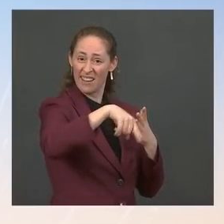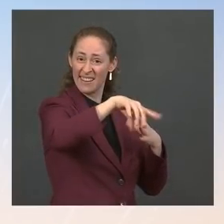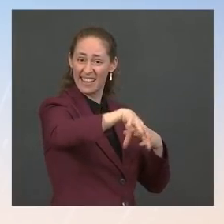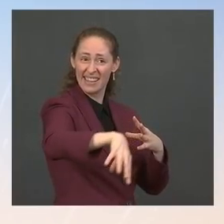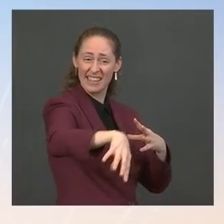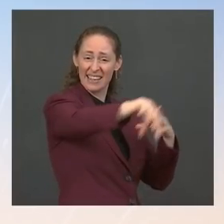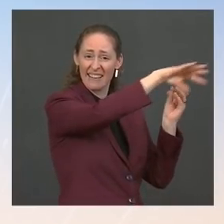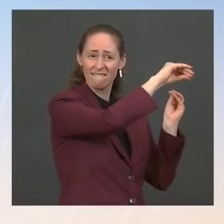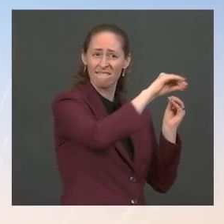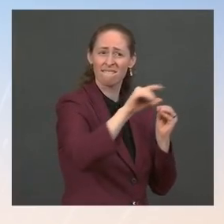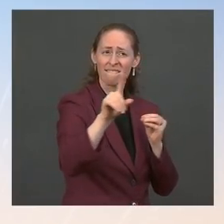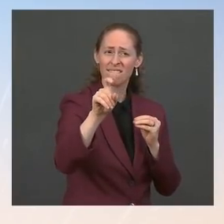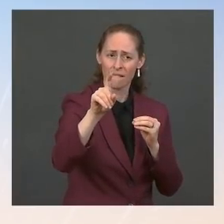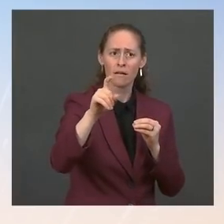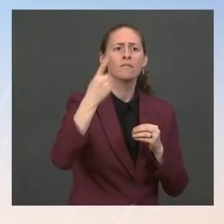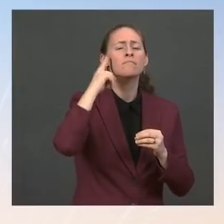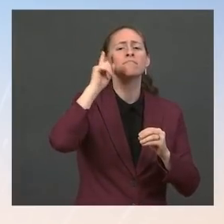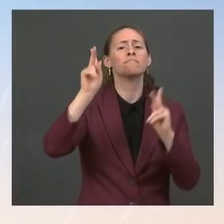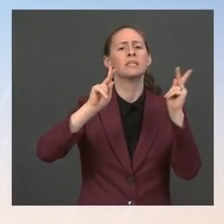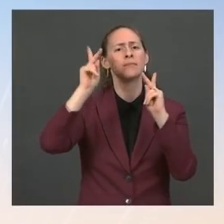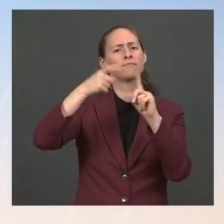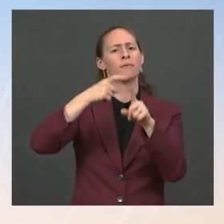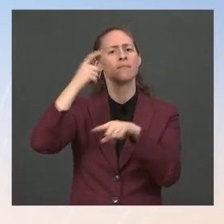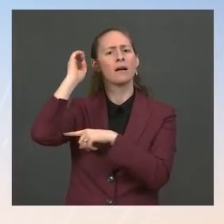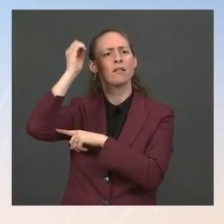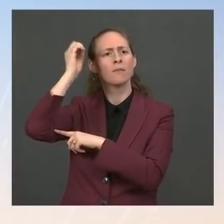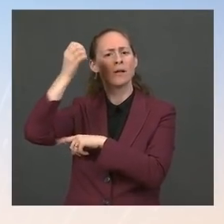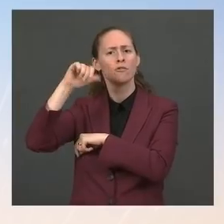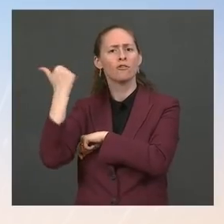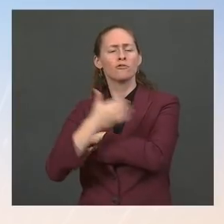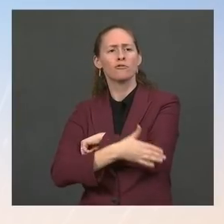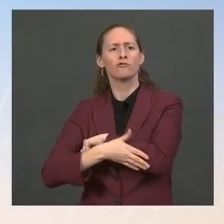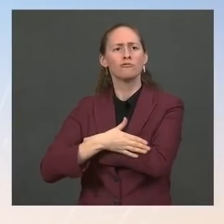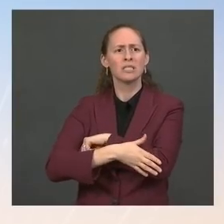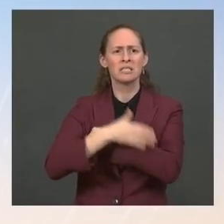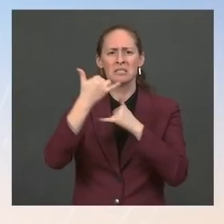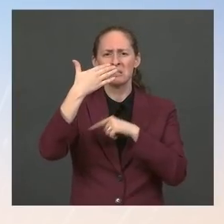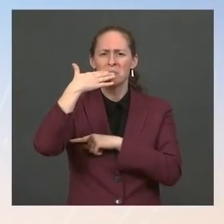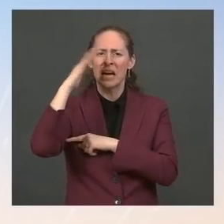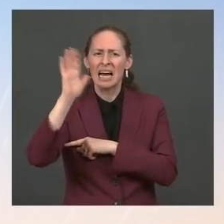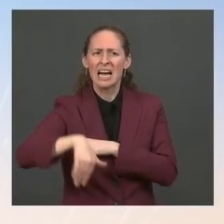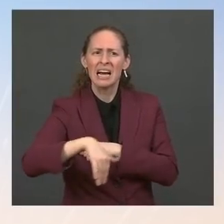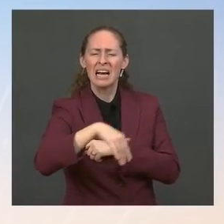but we do not seem to be near any peace at the moment. Is there anything else the White House can do